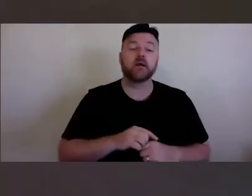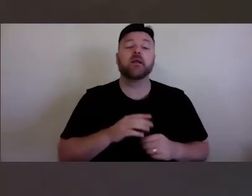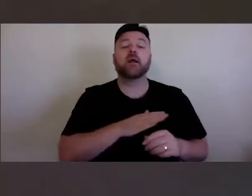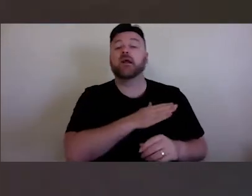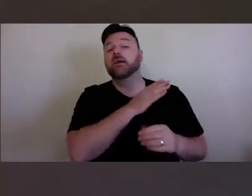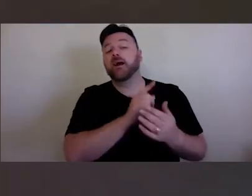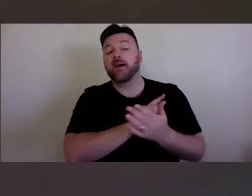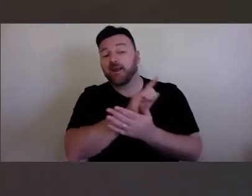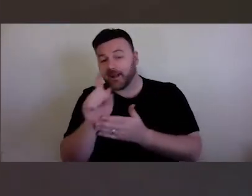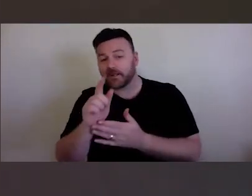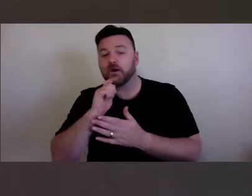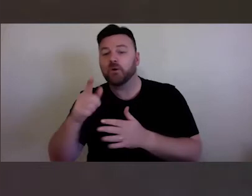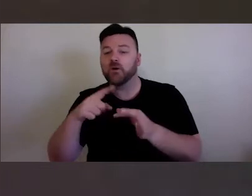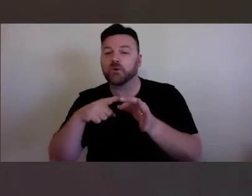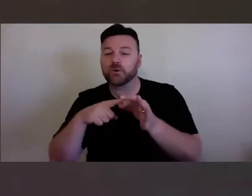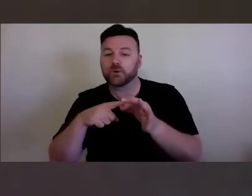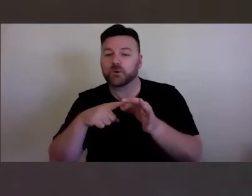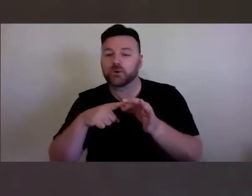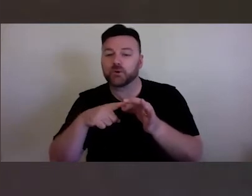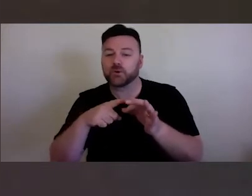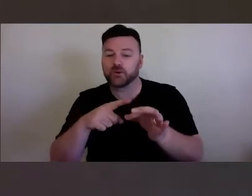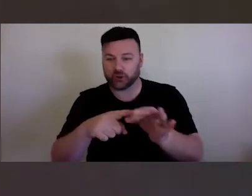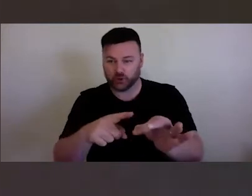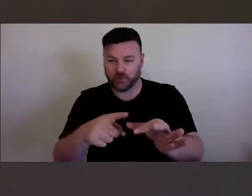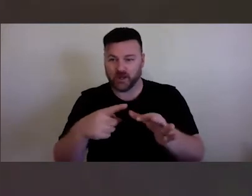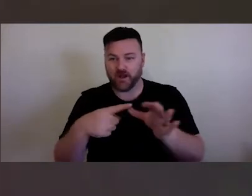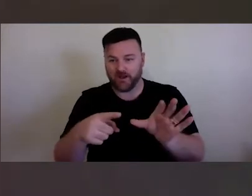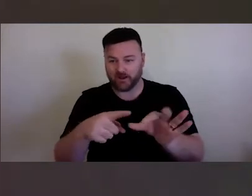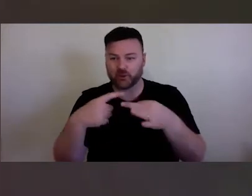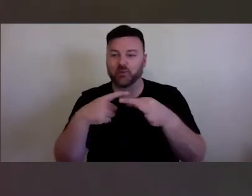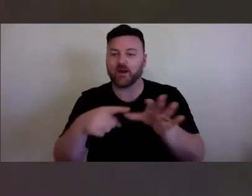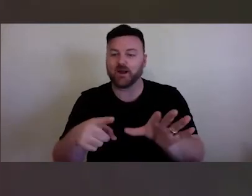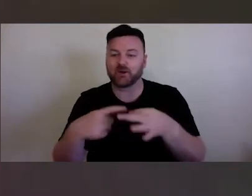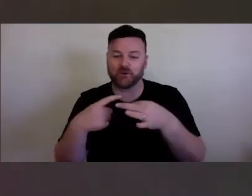please pop those into the Q&A section at the bottom of your